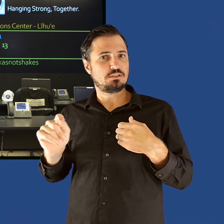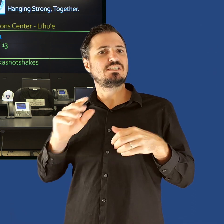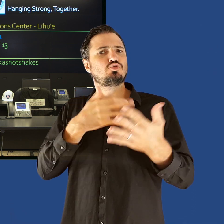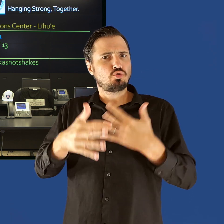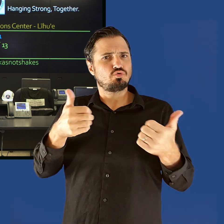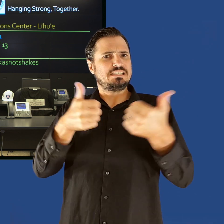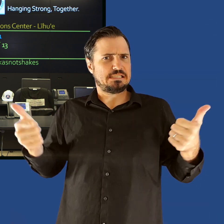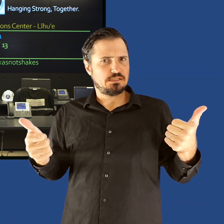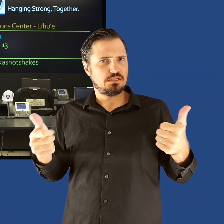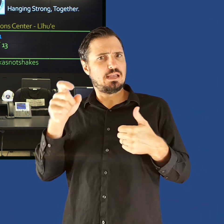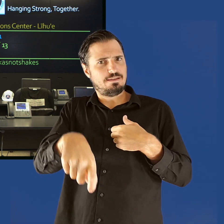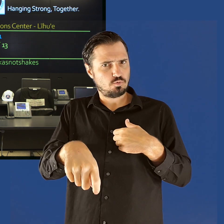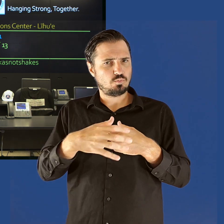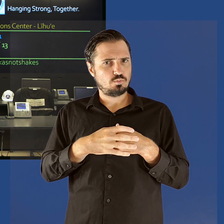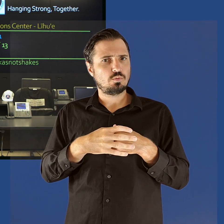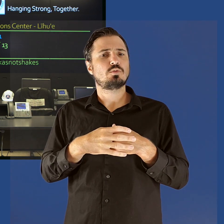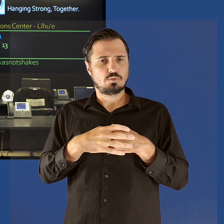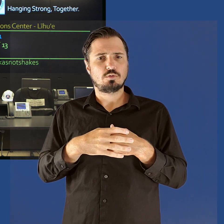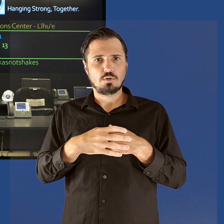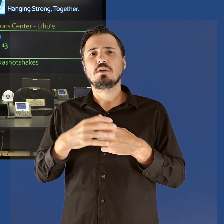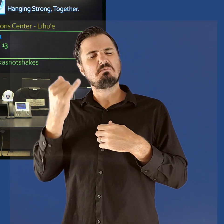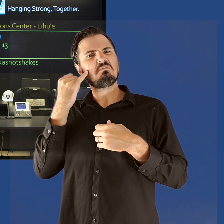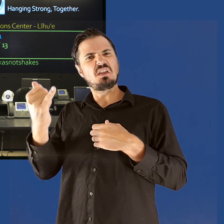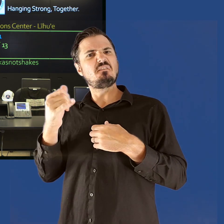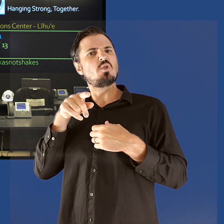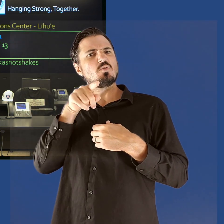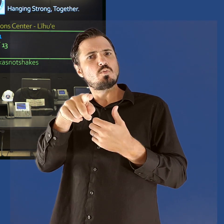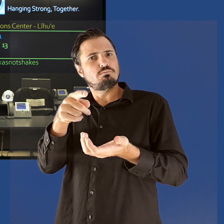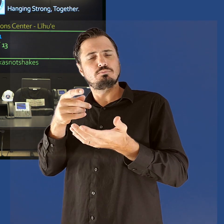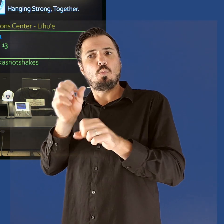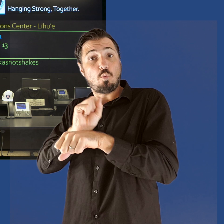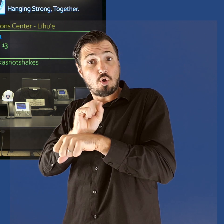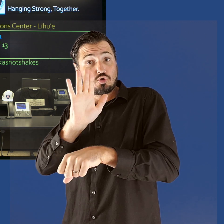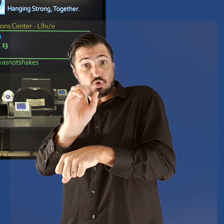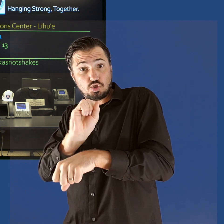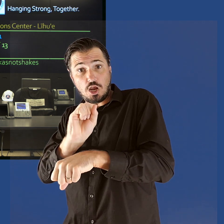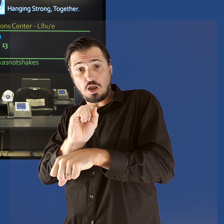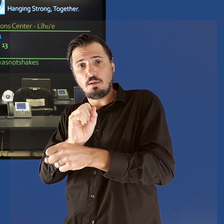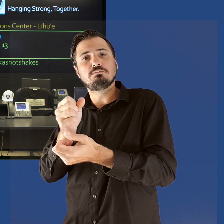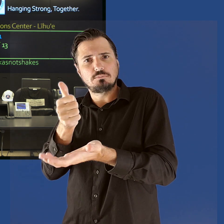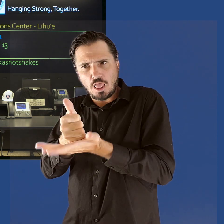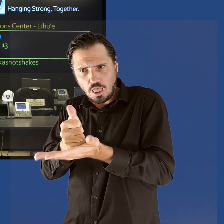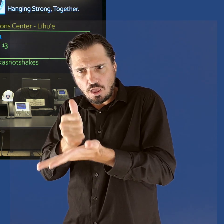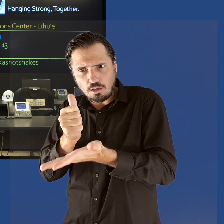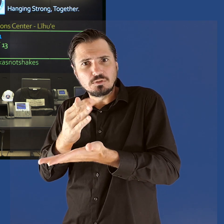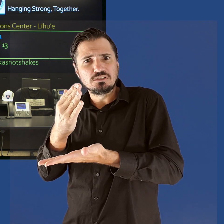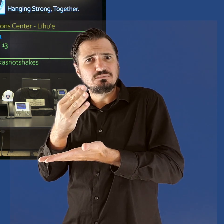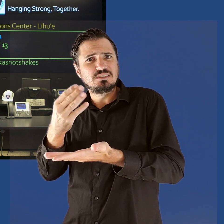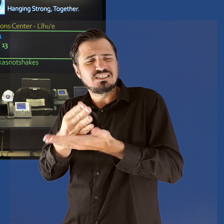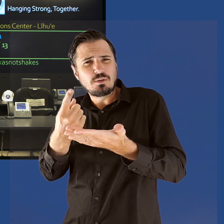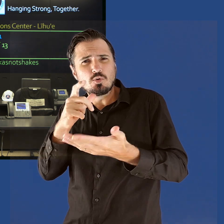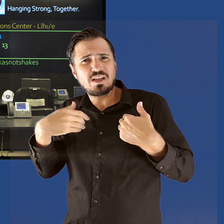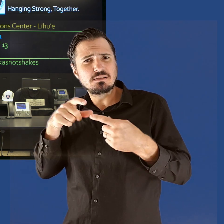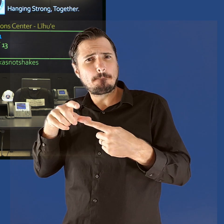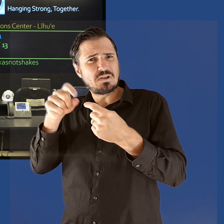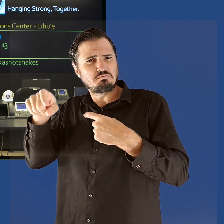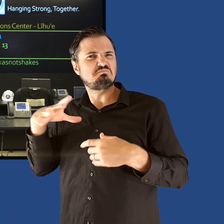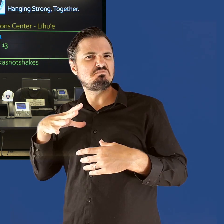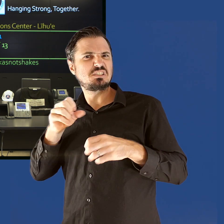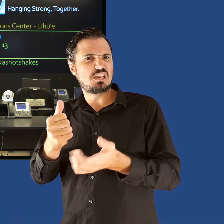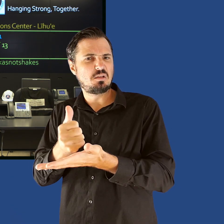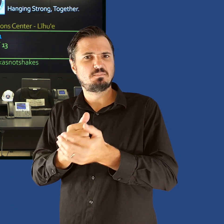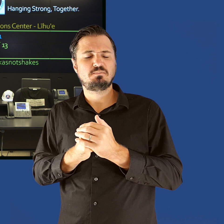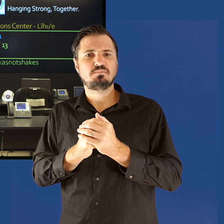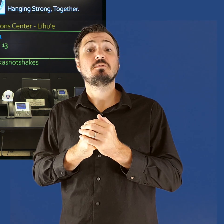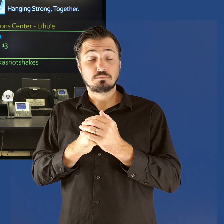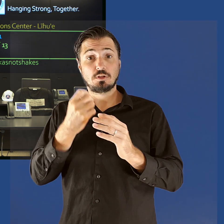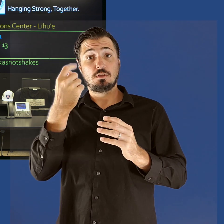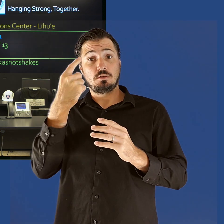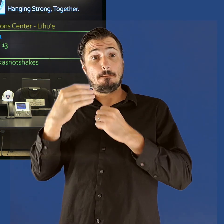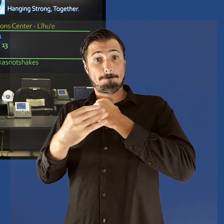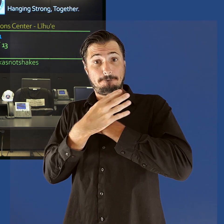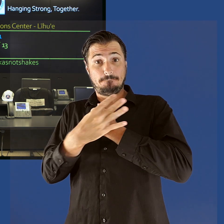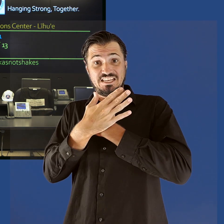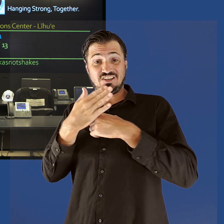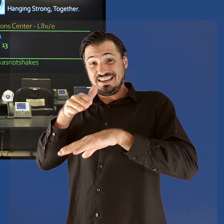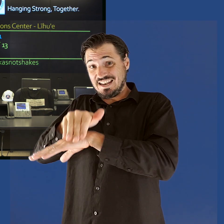3) Beaches or sand area may only be used a half hour before sunrise to a half hour after sunset, unless a person is engaged in shoreline fishing or permitted outdoor exercise